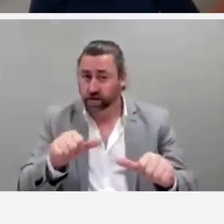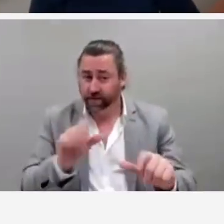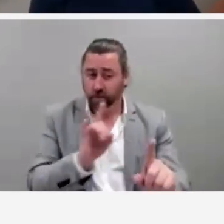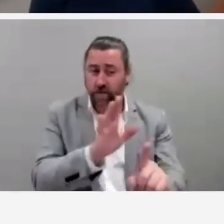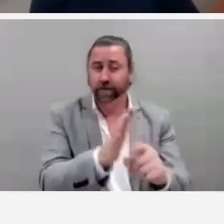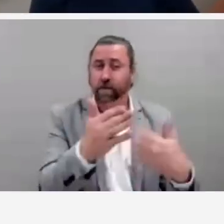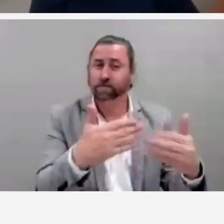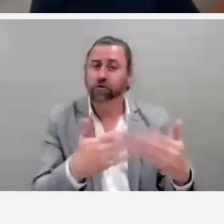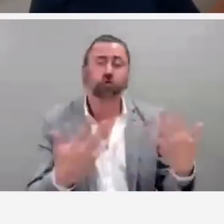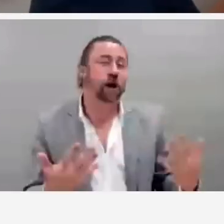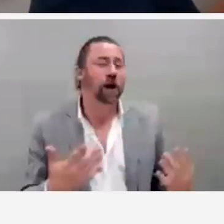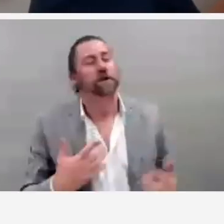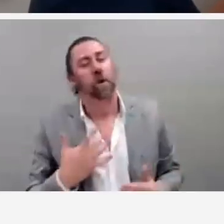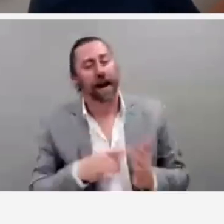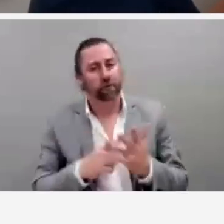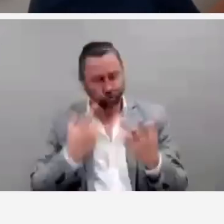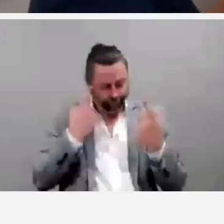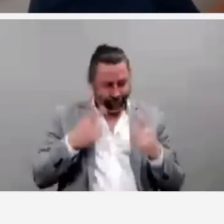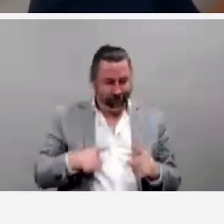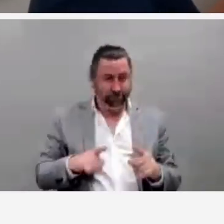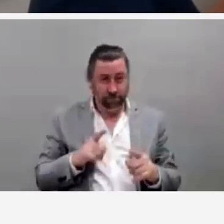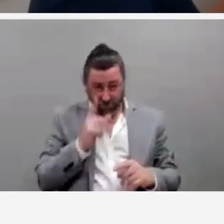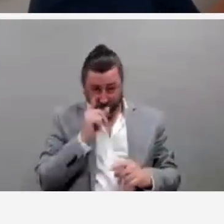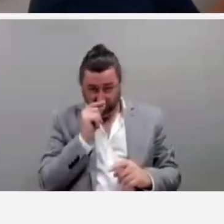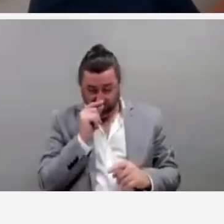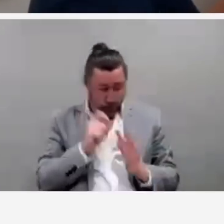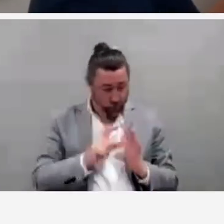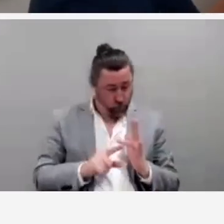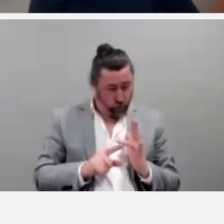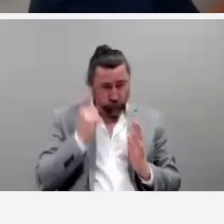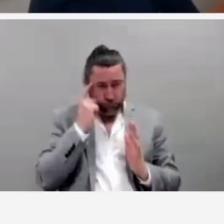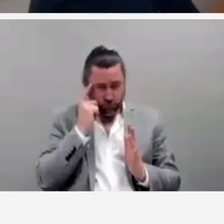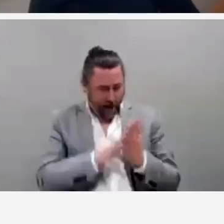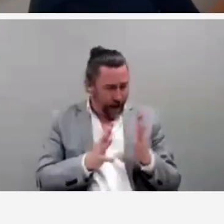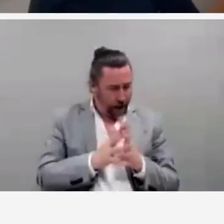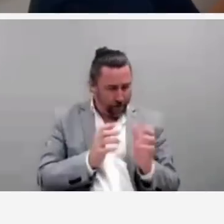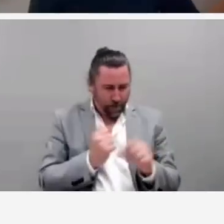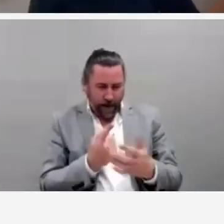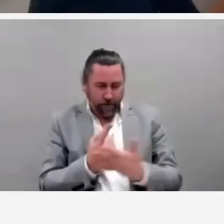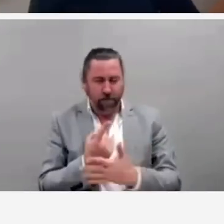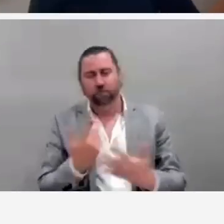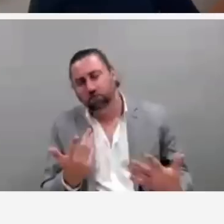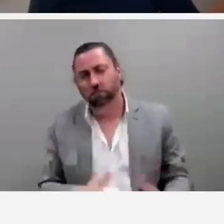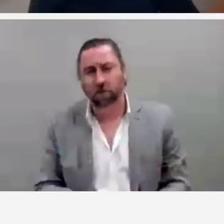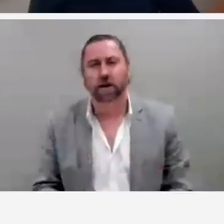more work on that feasibility and practicalities. But yeah being able to open up from you must go to one